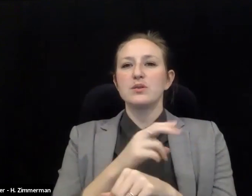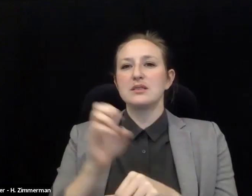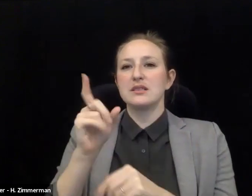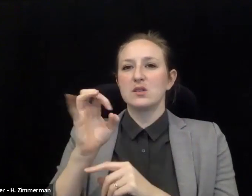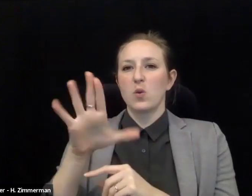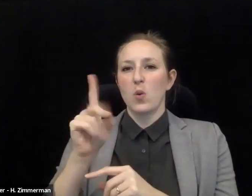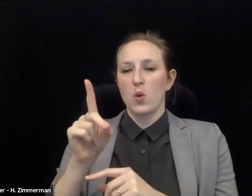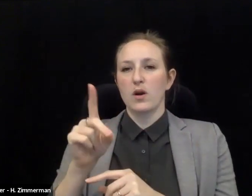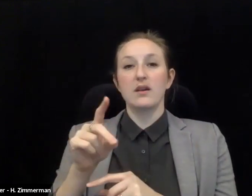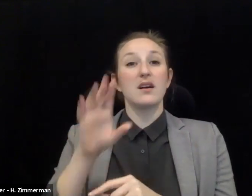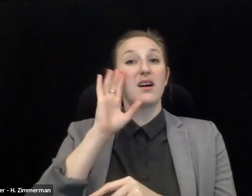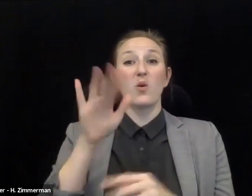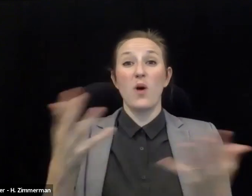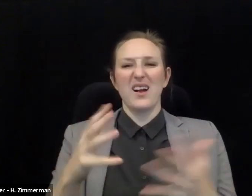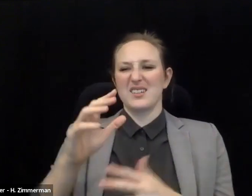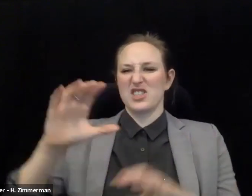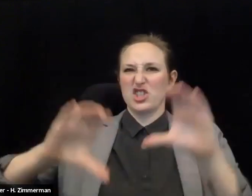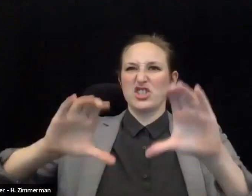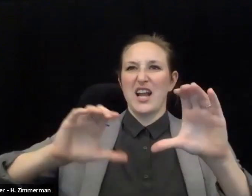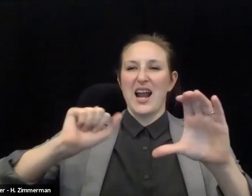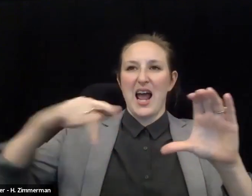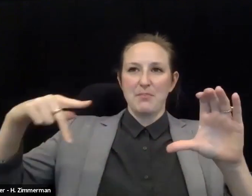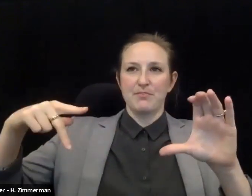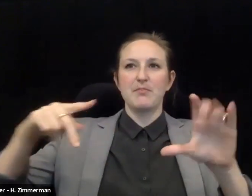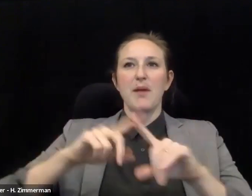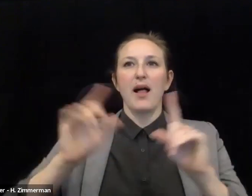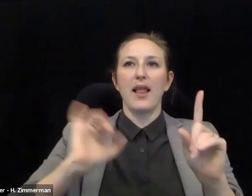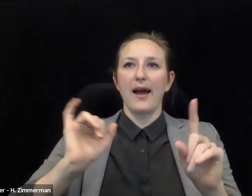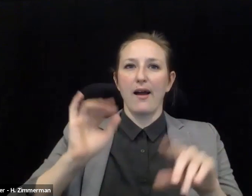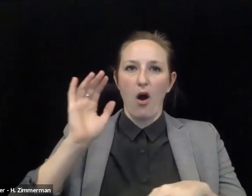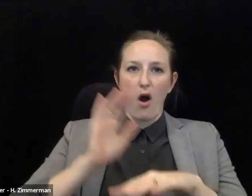a chatting application on steroids, essentially you're going on to what is like a server.